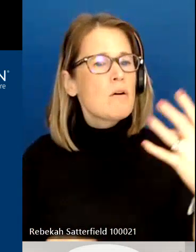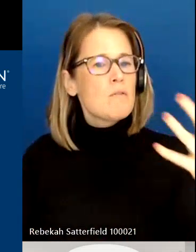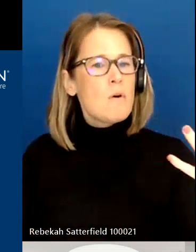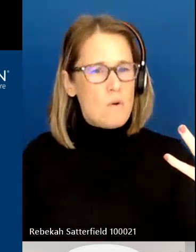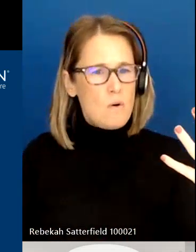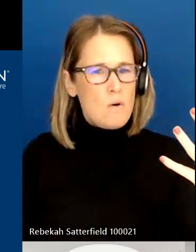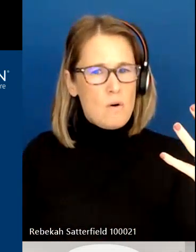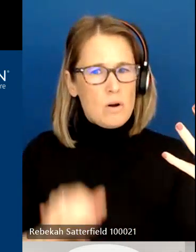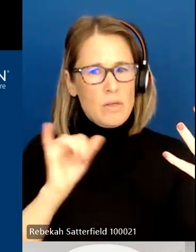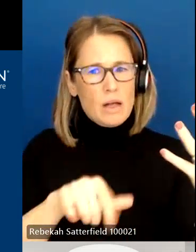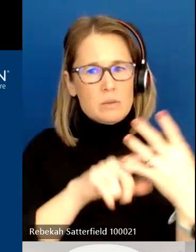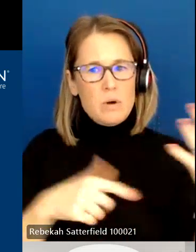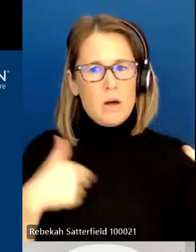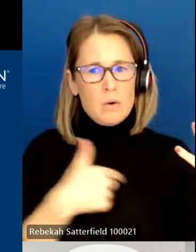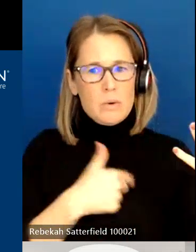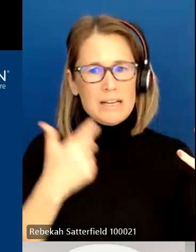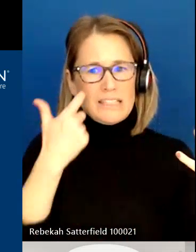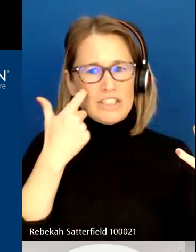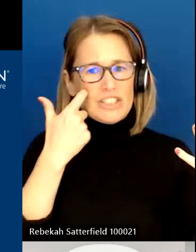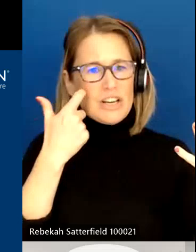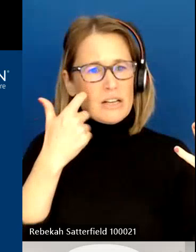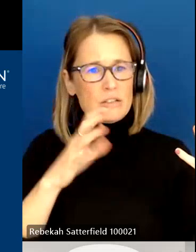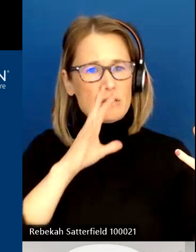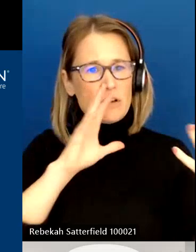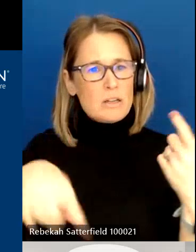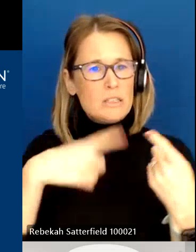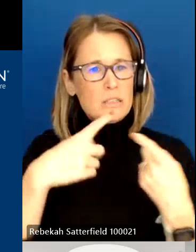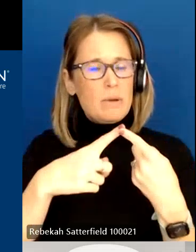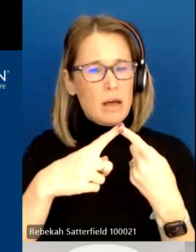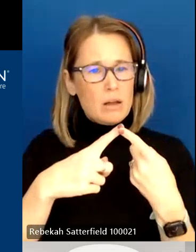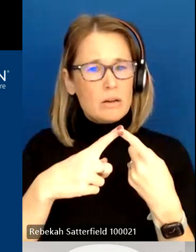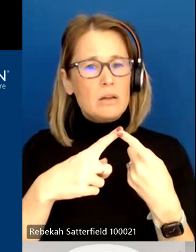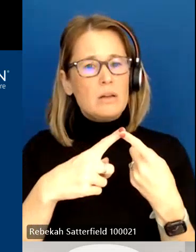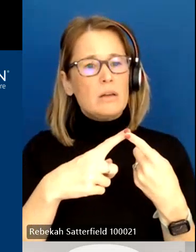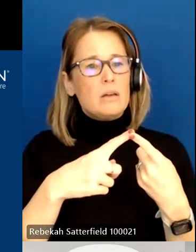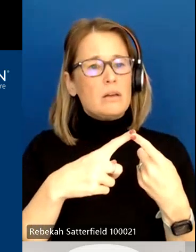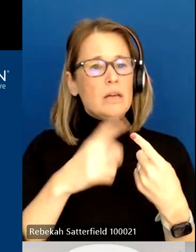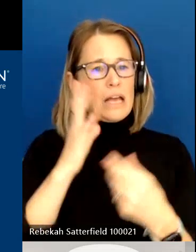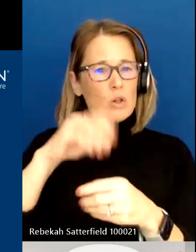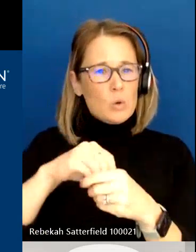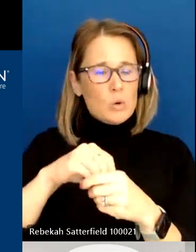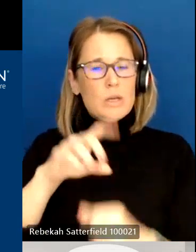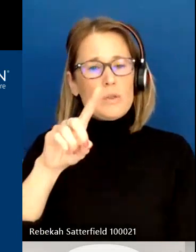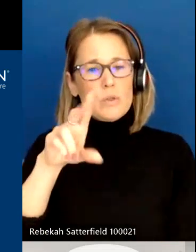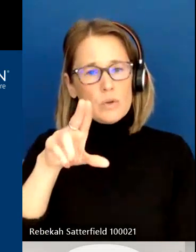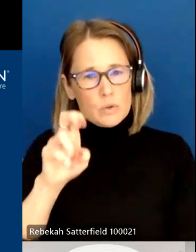just talked about reasonable efforts to identify risks includes the due diligence process upfront